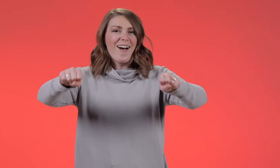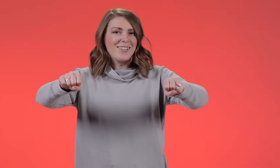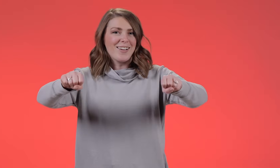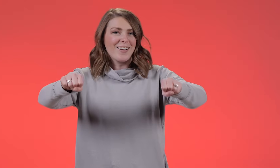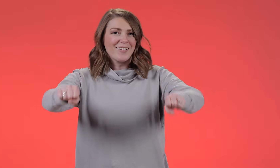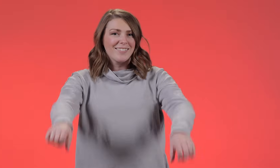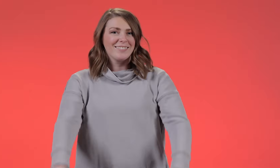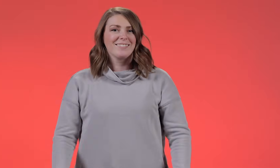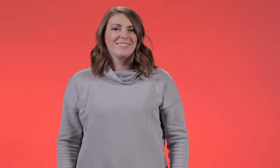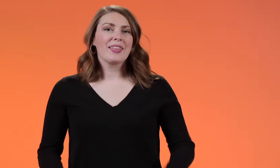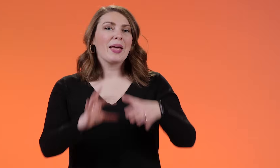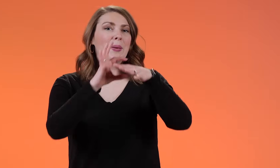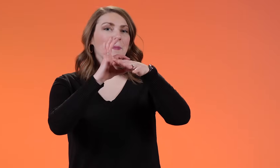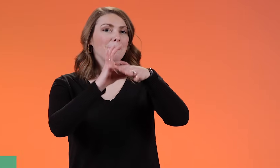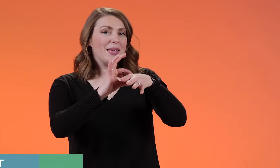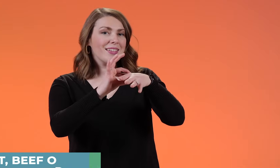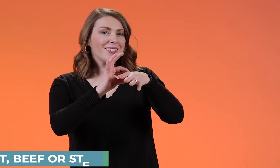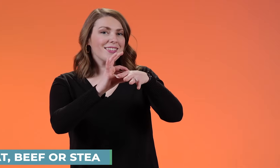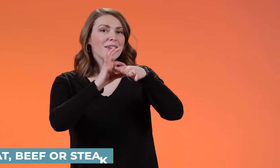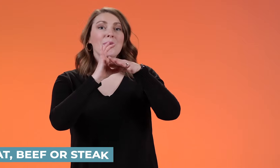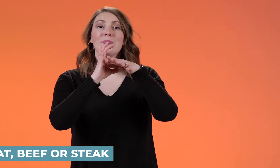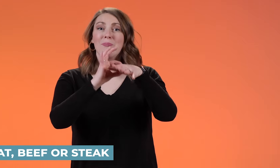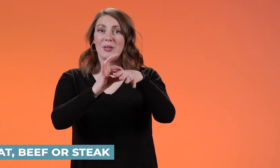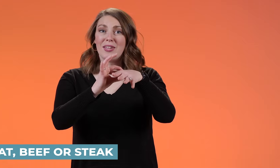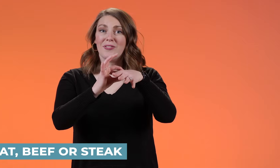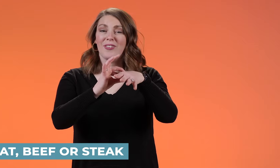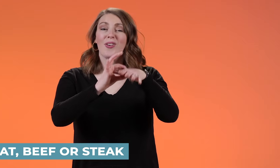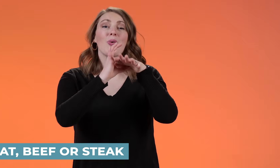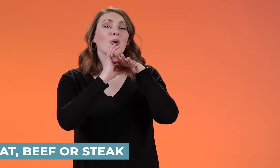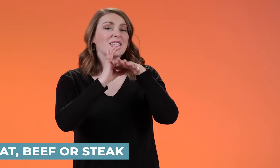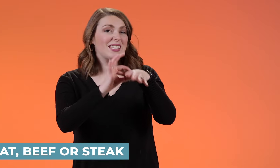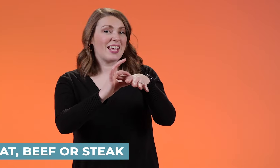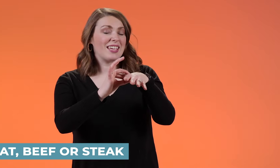HOT DOG MEAT, BEEF, or STEAK